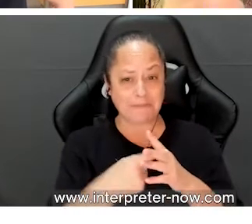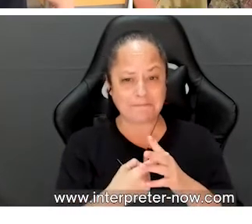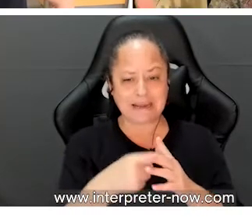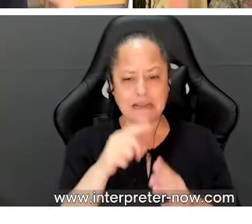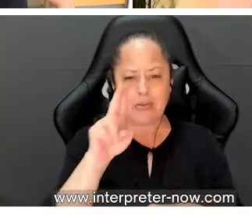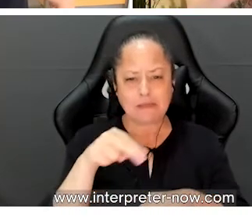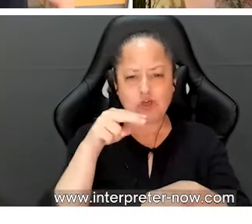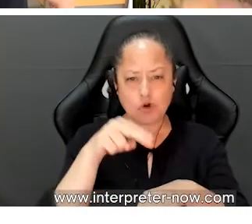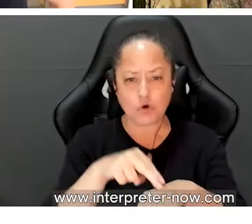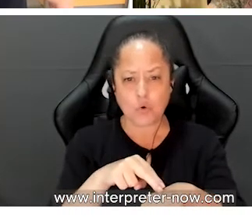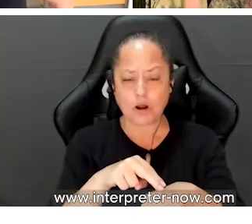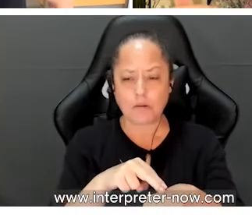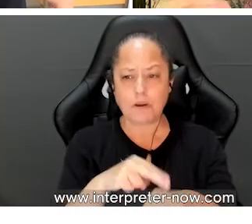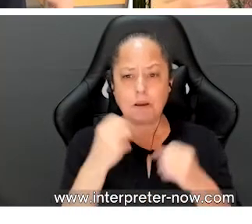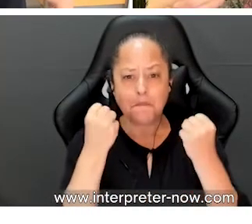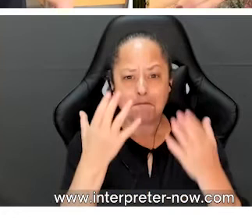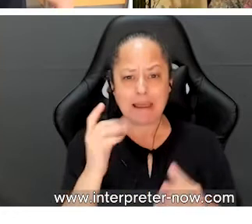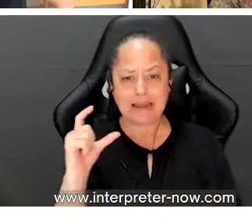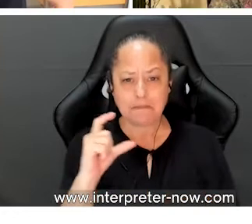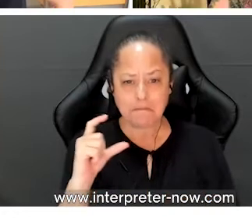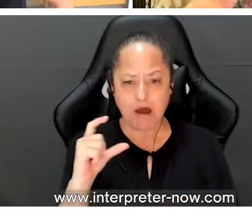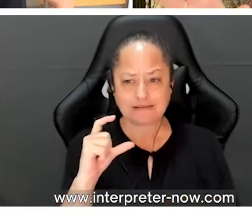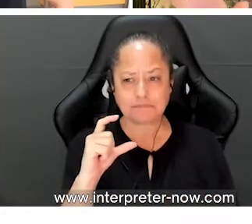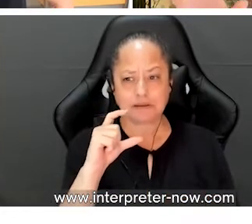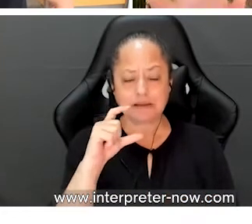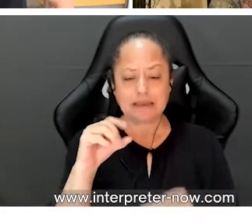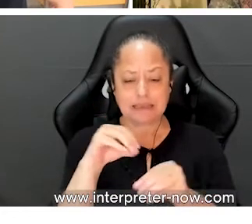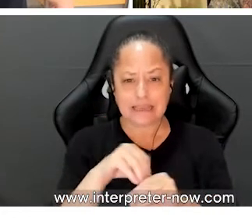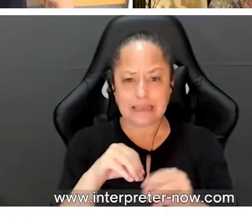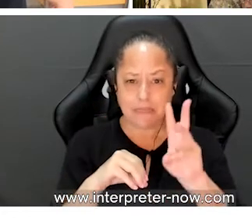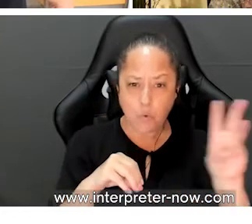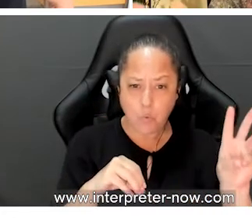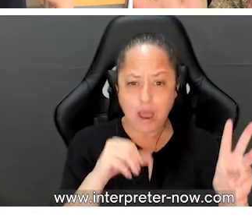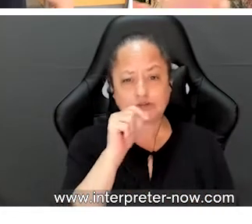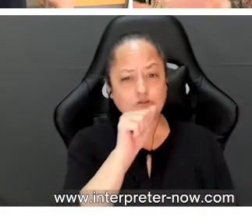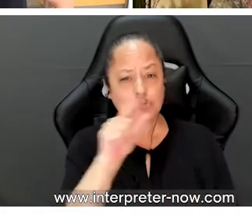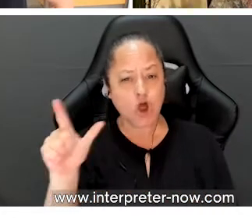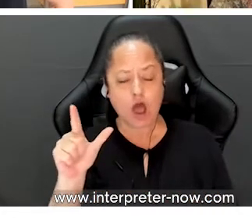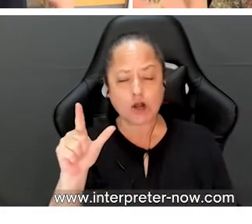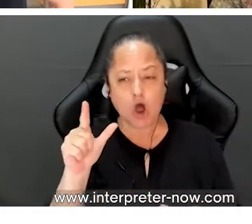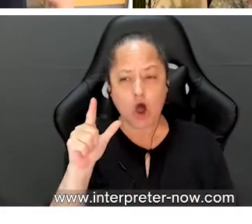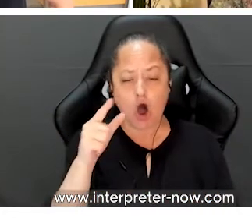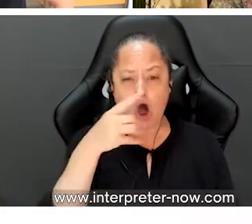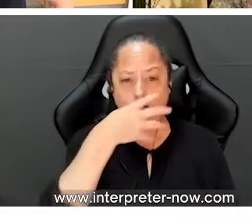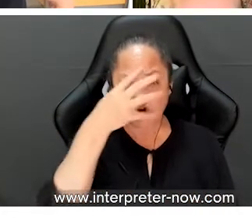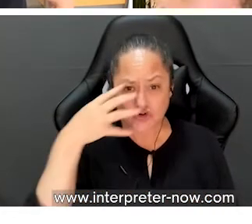And also many Muslims in the West. Not all of them are immigrants, but many of them are.